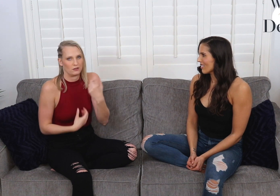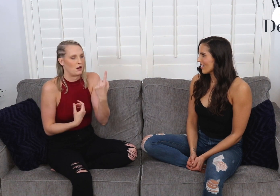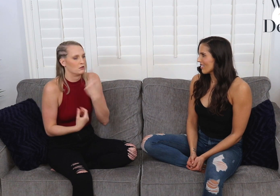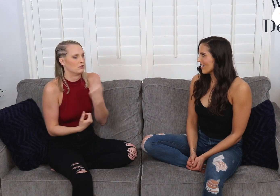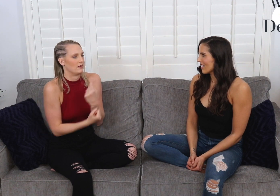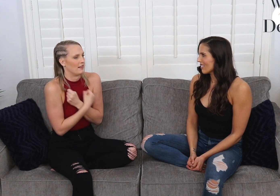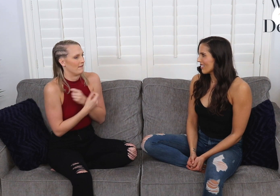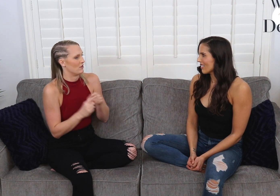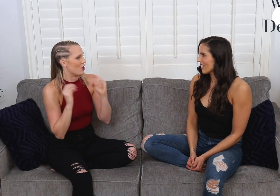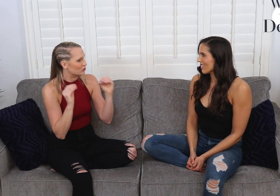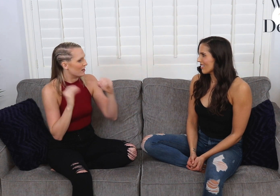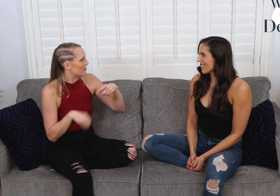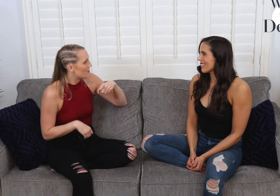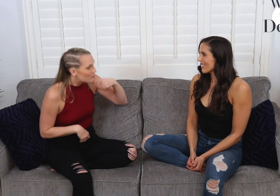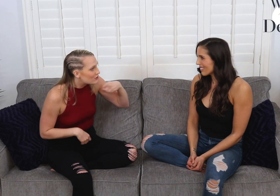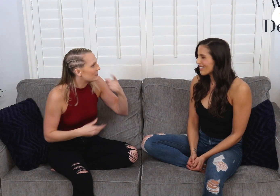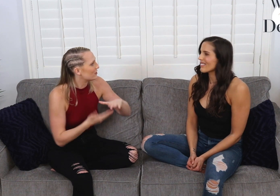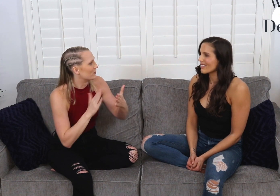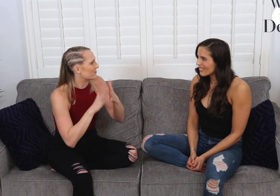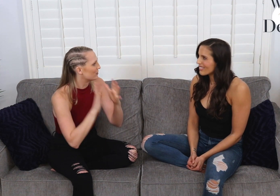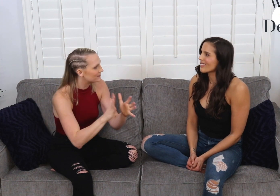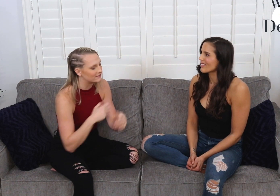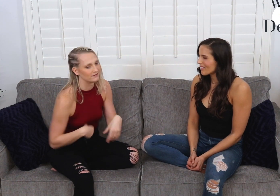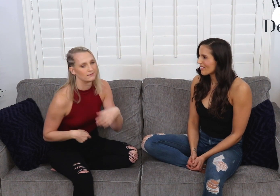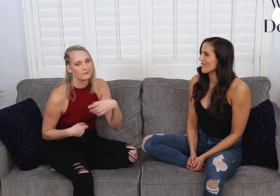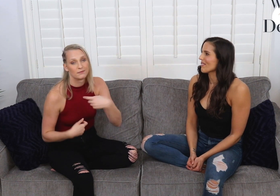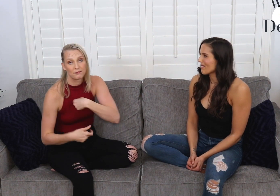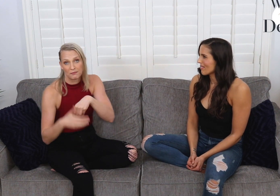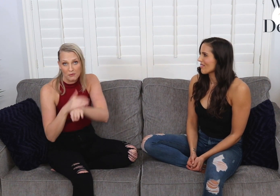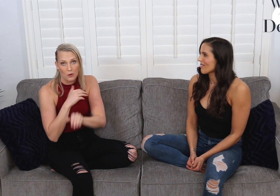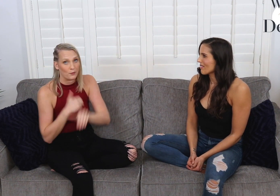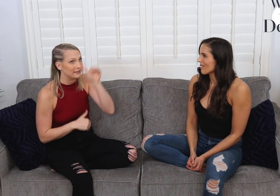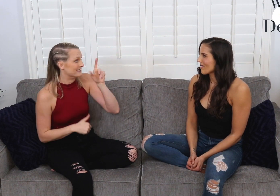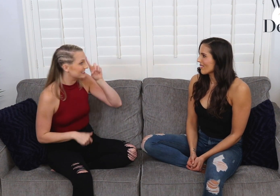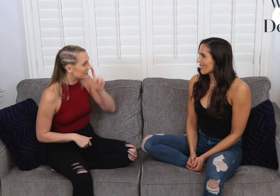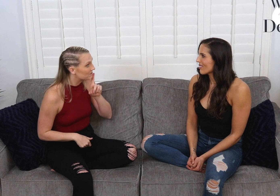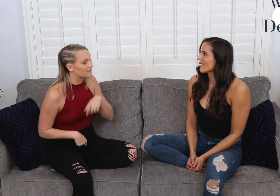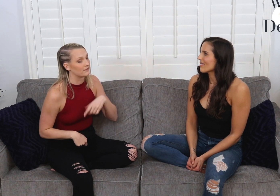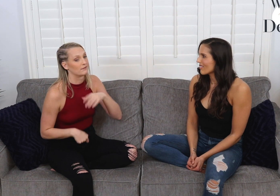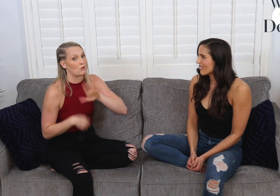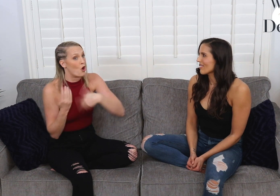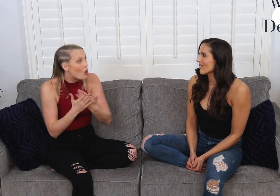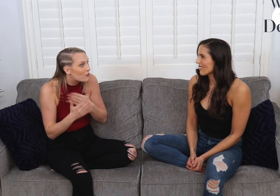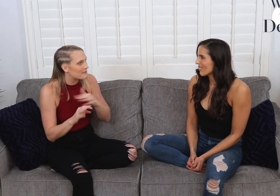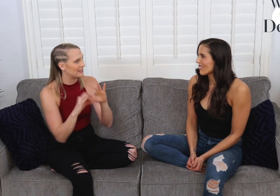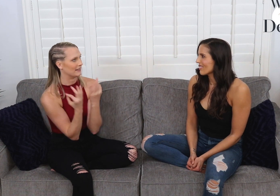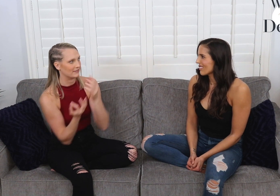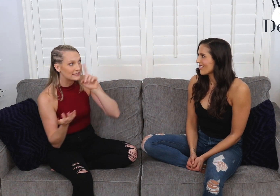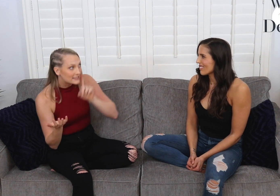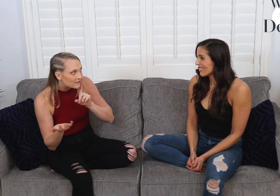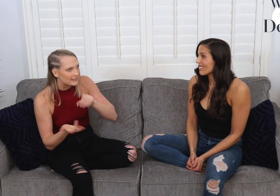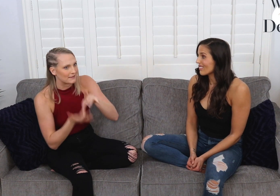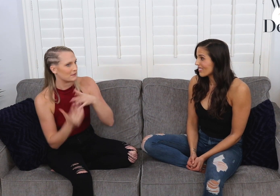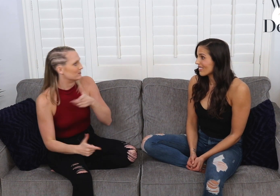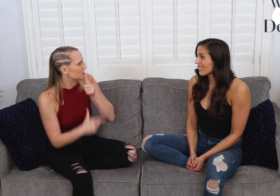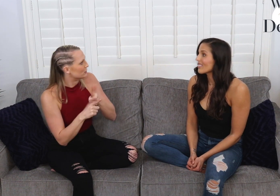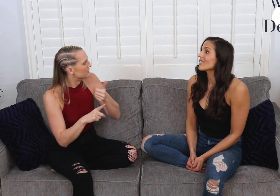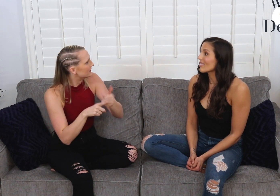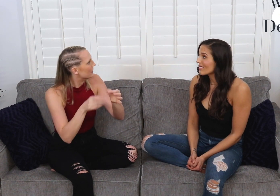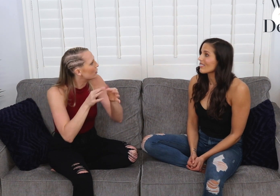is to educate the hearing community. I was born Deaf. My whole entire family is Deaf, except for my sister